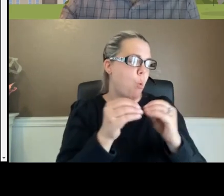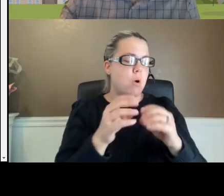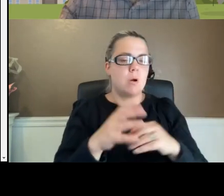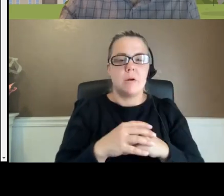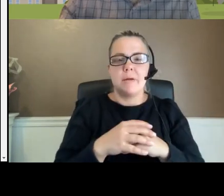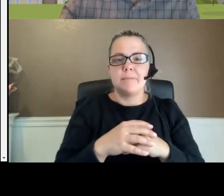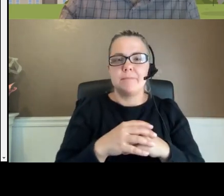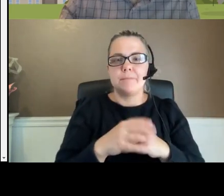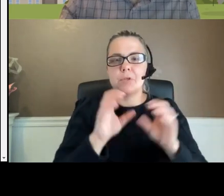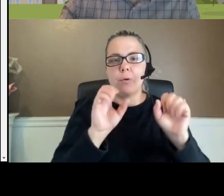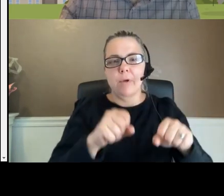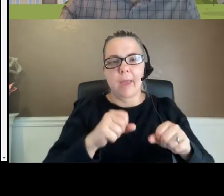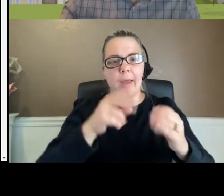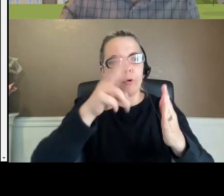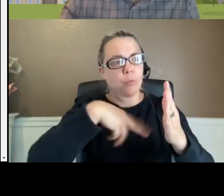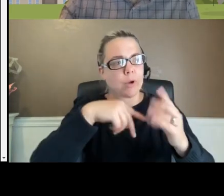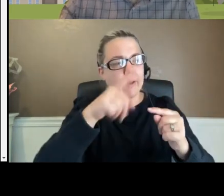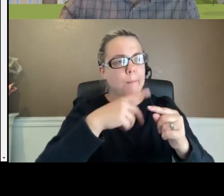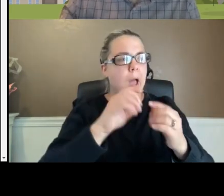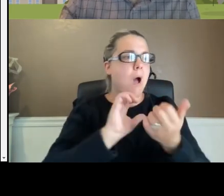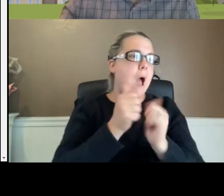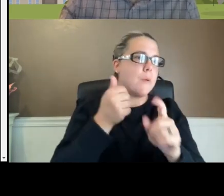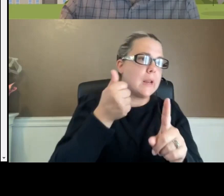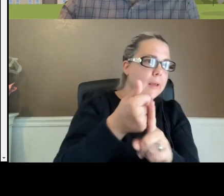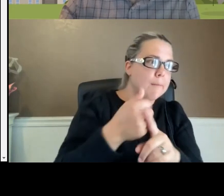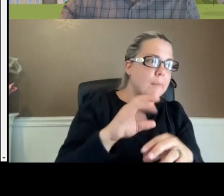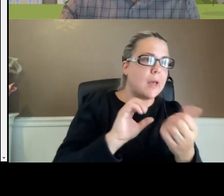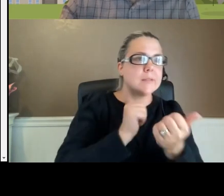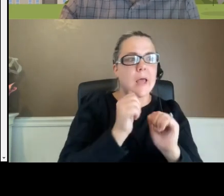you. What it means. How it impacts users with disabilities. How to fix it. The algorithm that